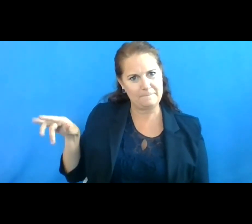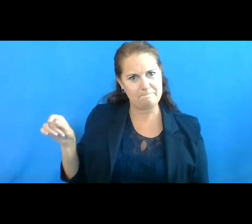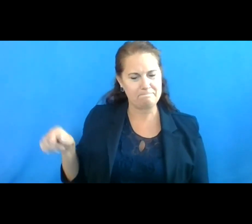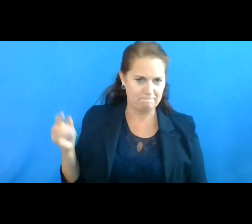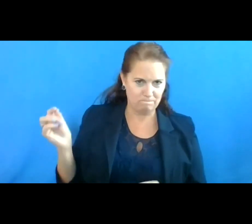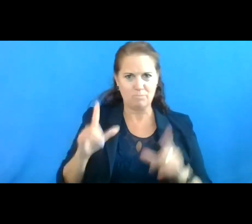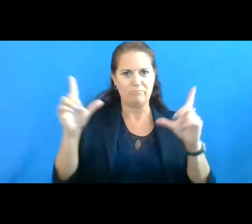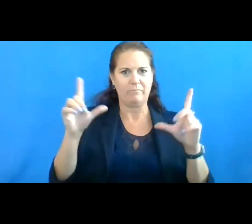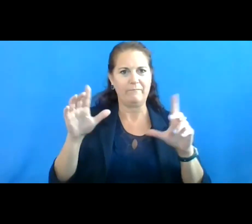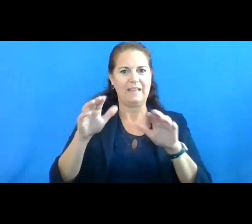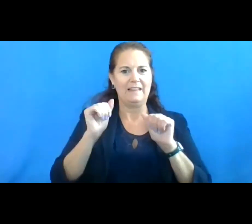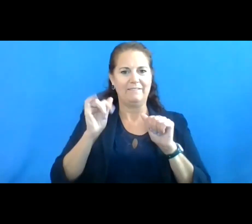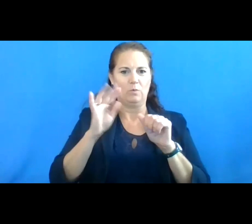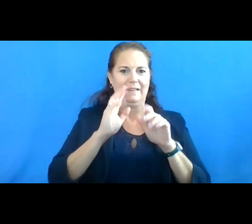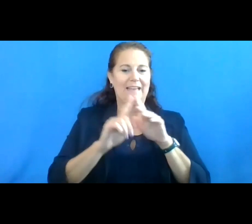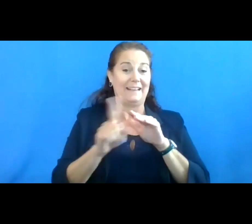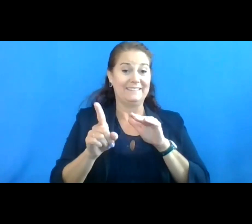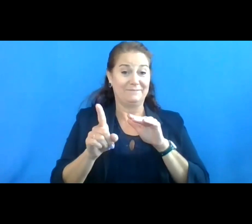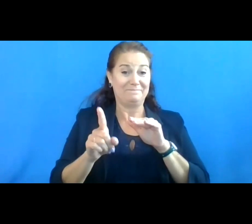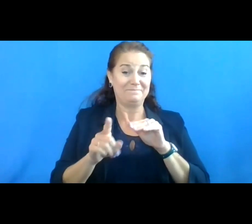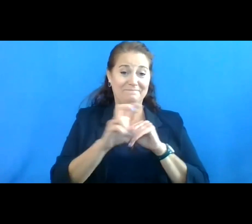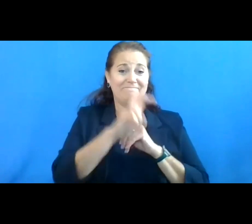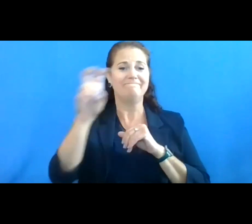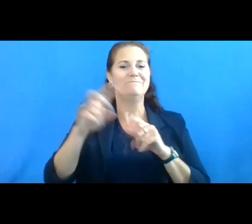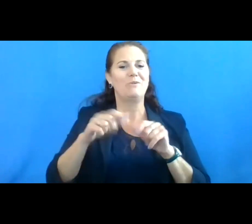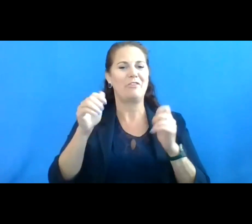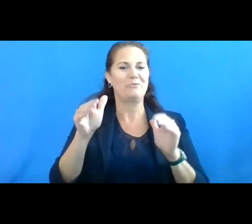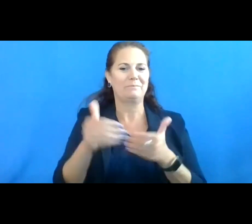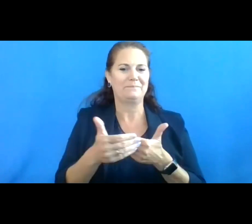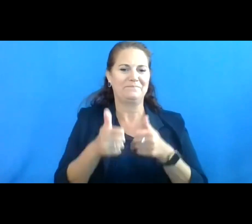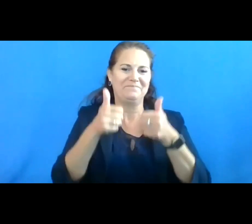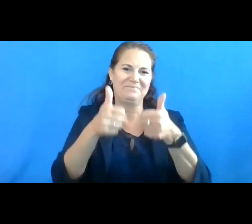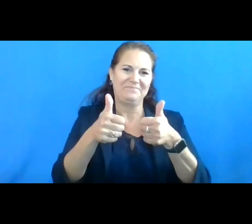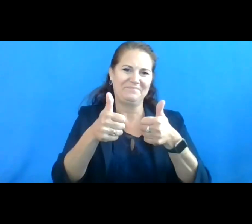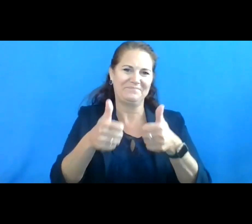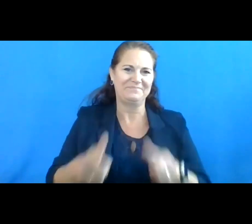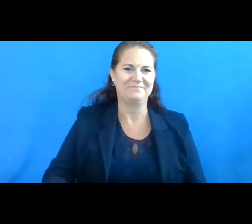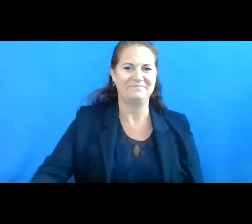that will exit you out of zoom.